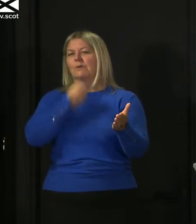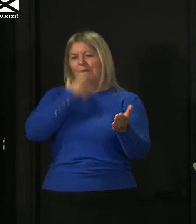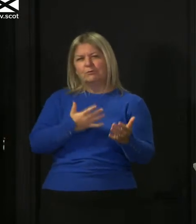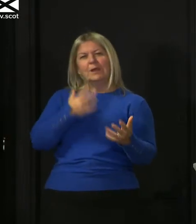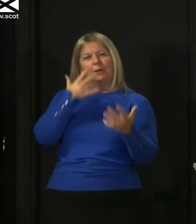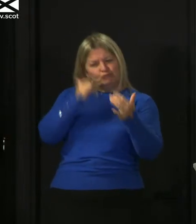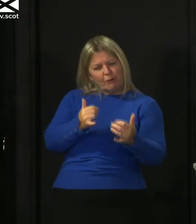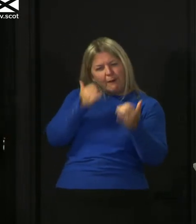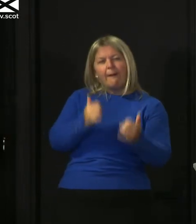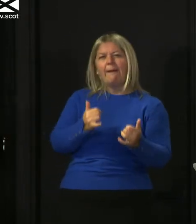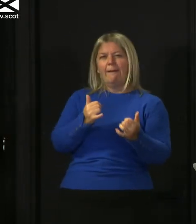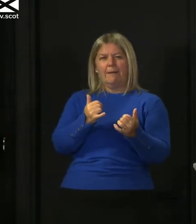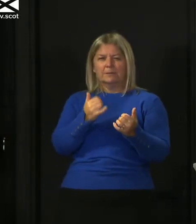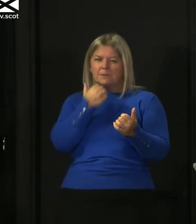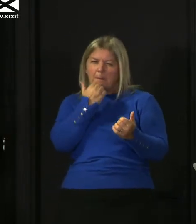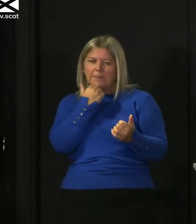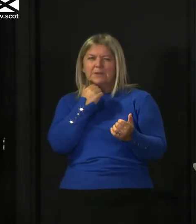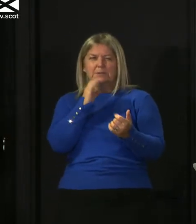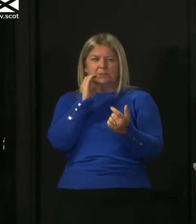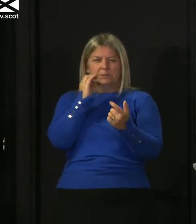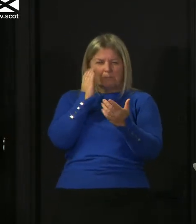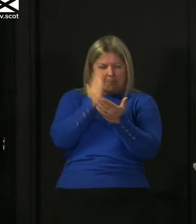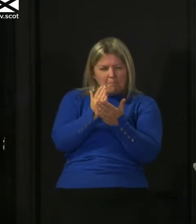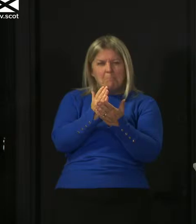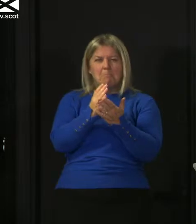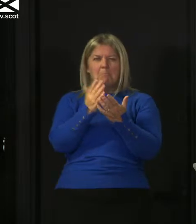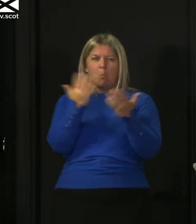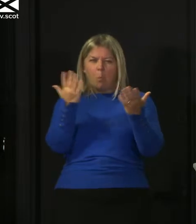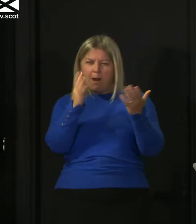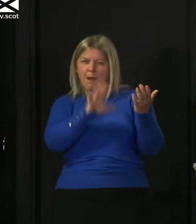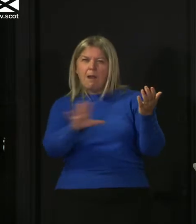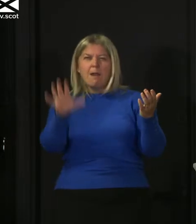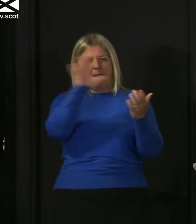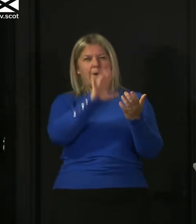at these figures for a whole variety of different reasons in a whole variety of different ways.